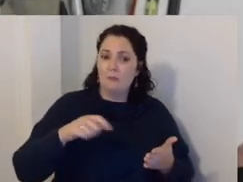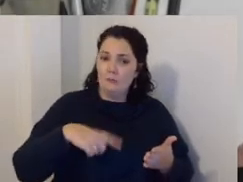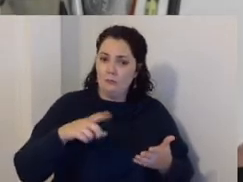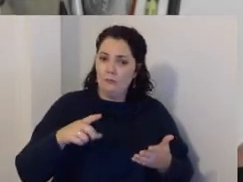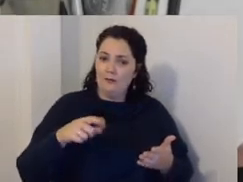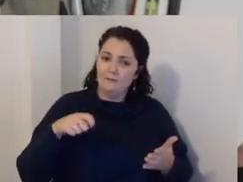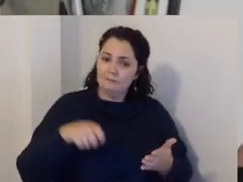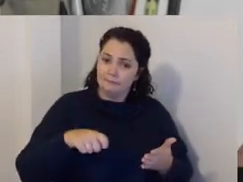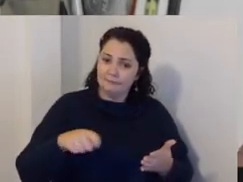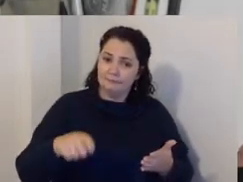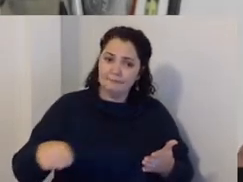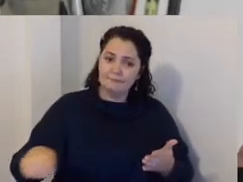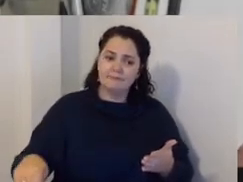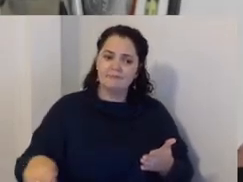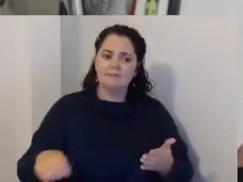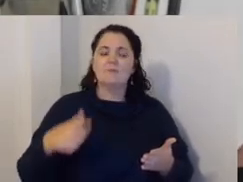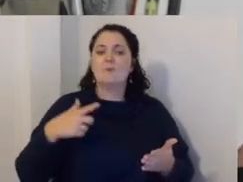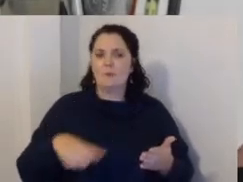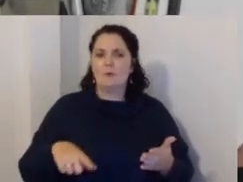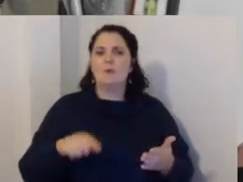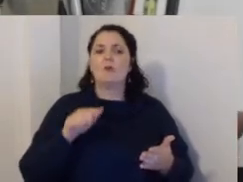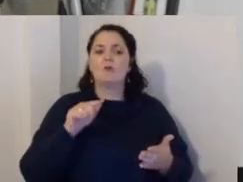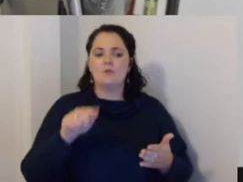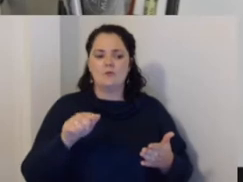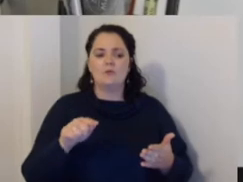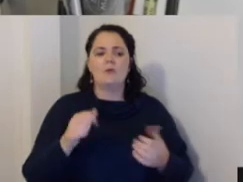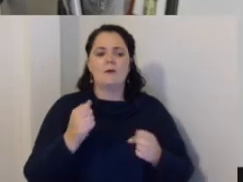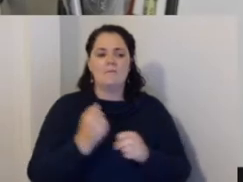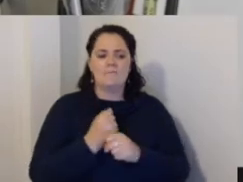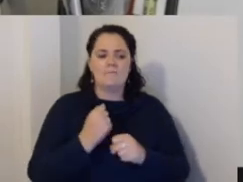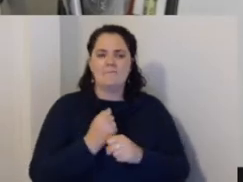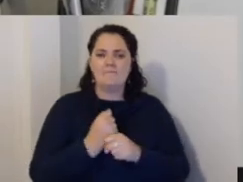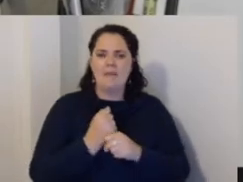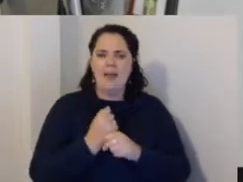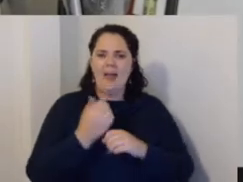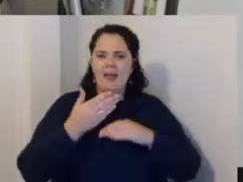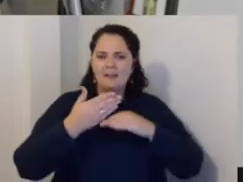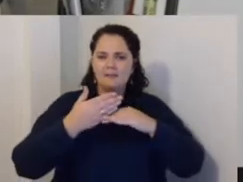is you're actually going to incise that sheet of paper incision and incising paper was a drawing